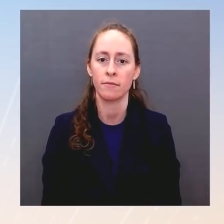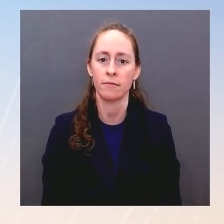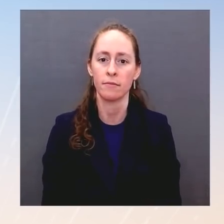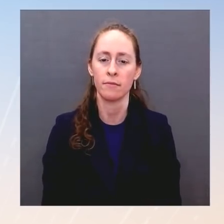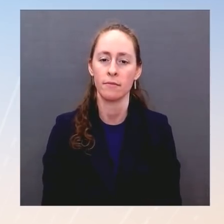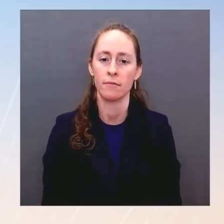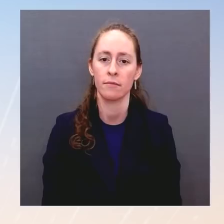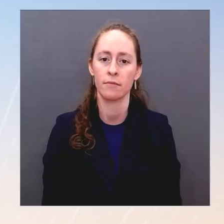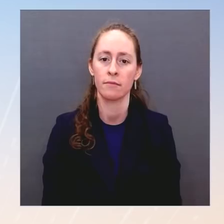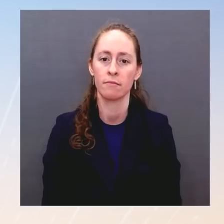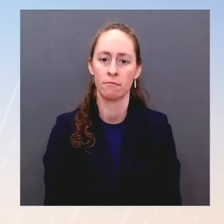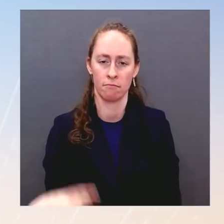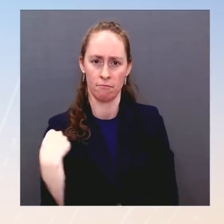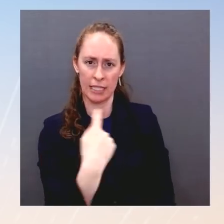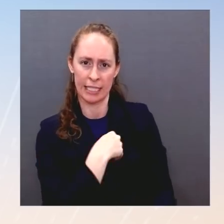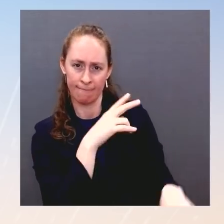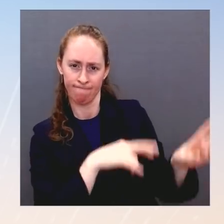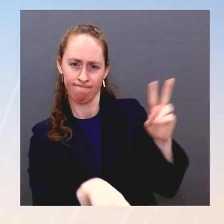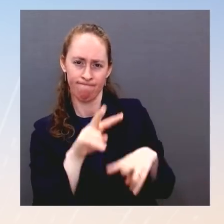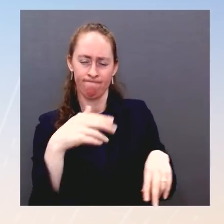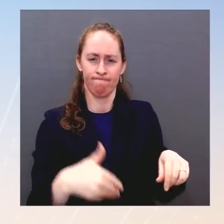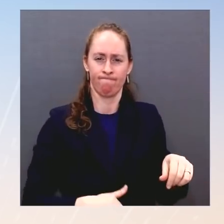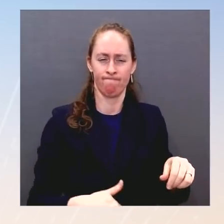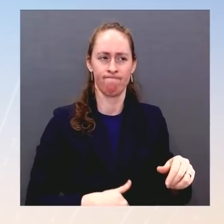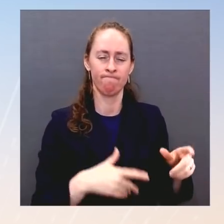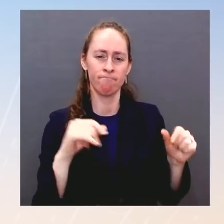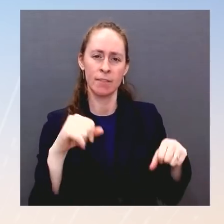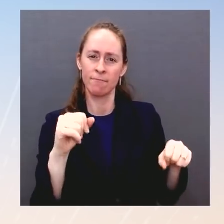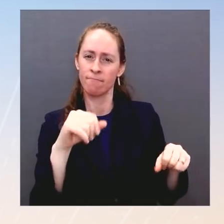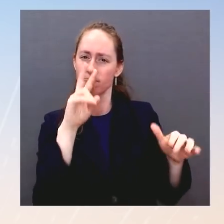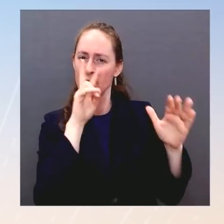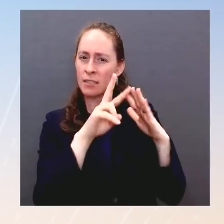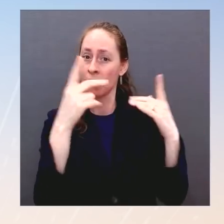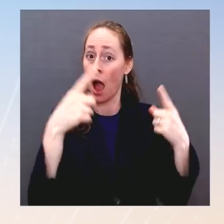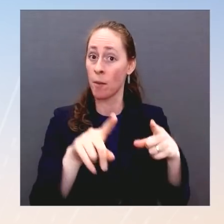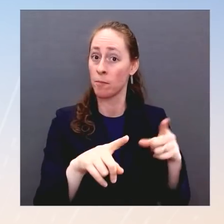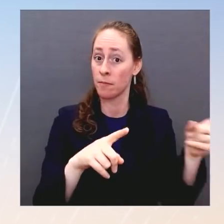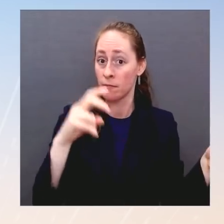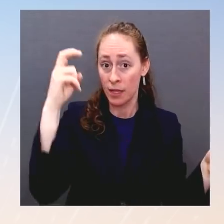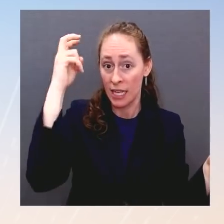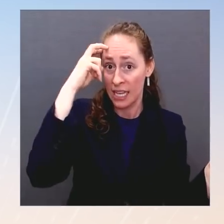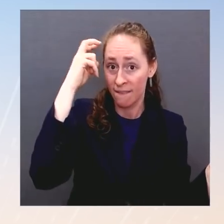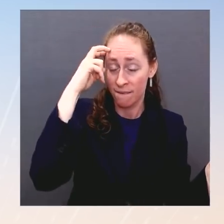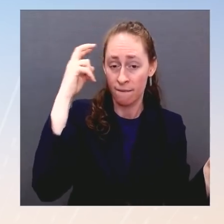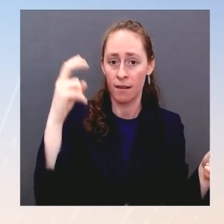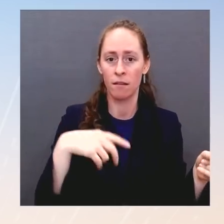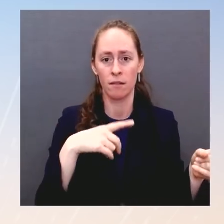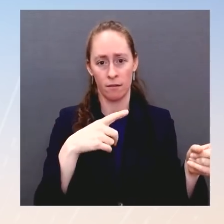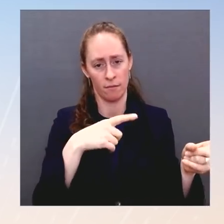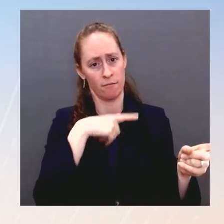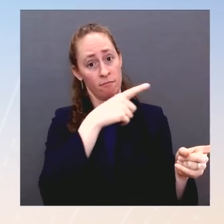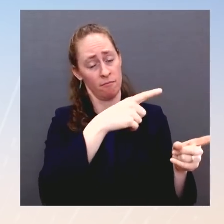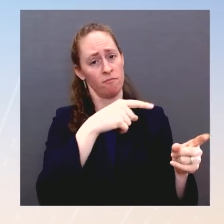They've made clear that they believe that is in Putin's sights and that he wants to overthrow the government there. If that happens, what does the U.S. do?